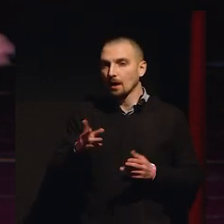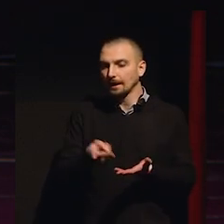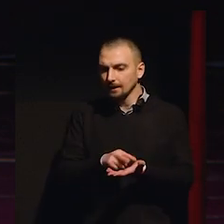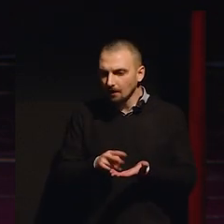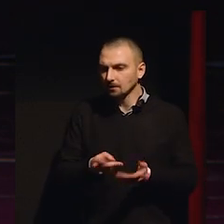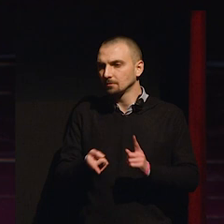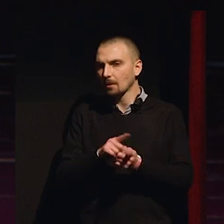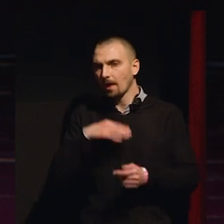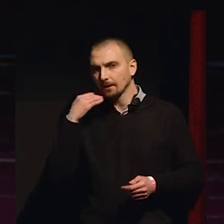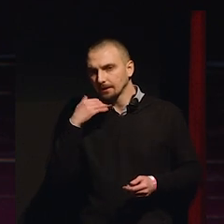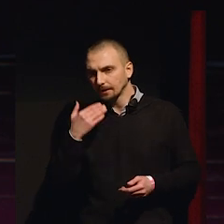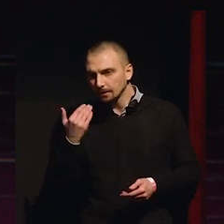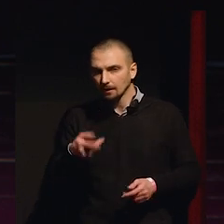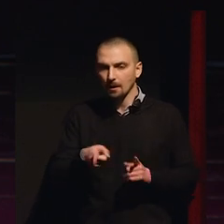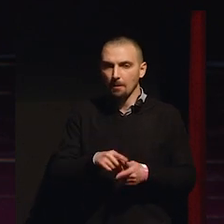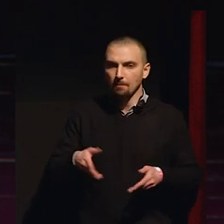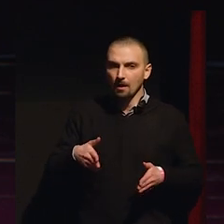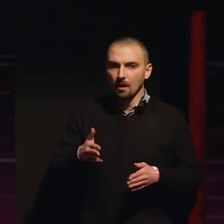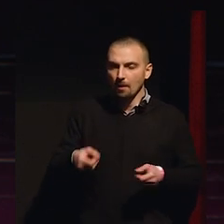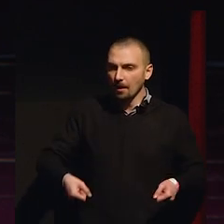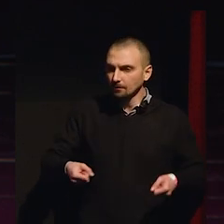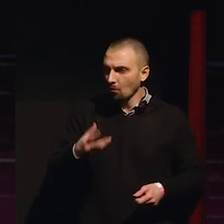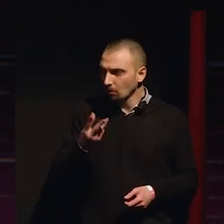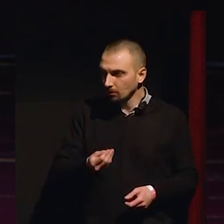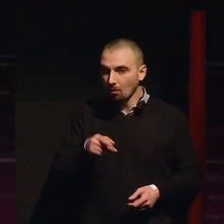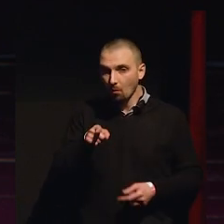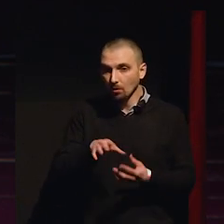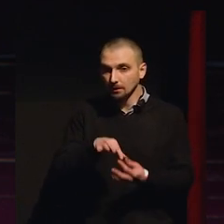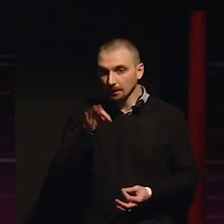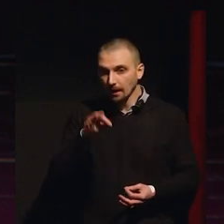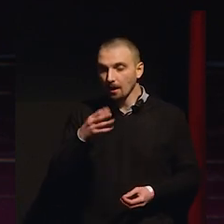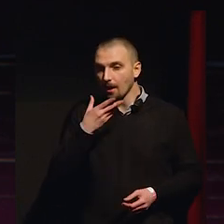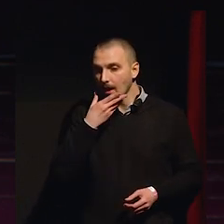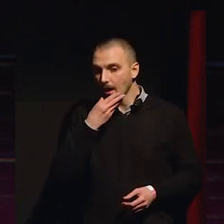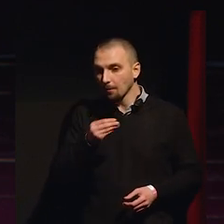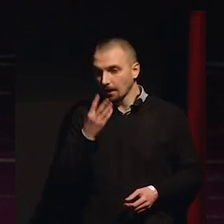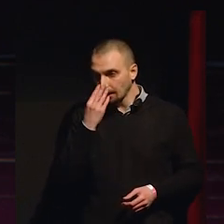sometimes the butcher’s, and sometimes the market. Instead of giving 300 or 500 lira to that person